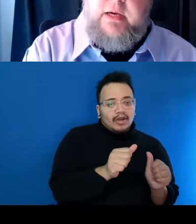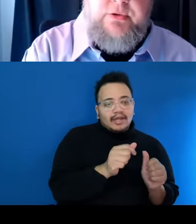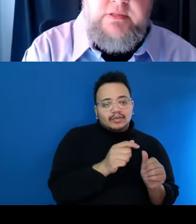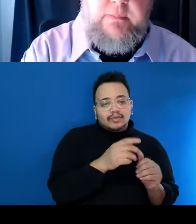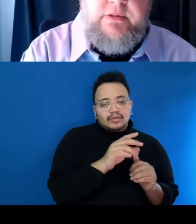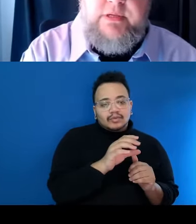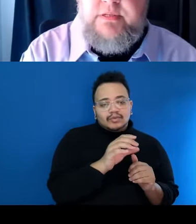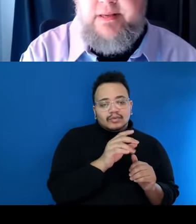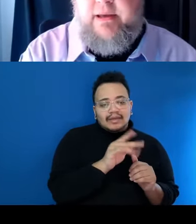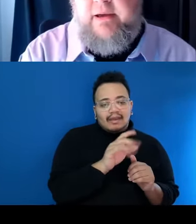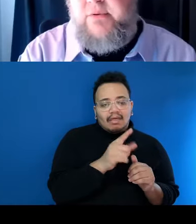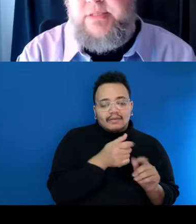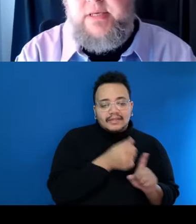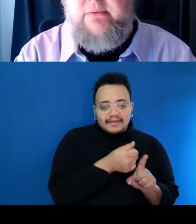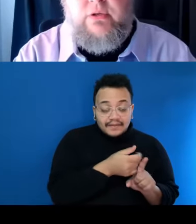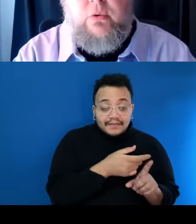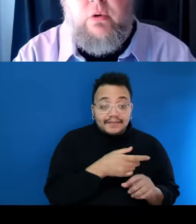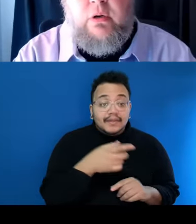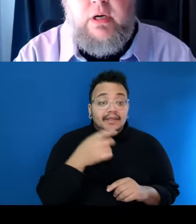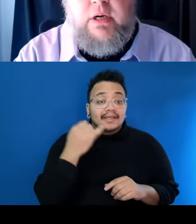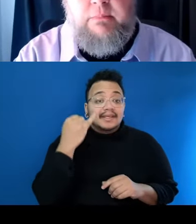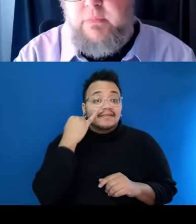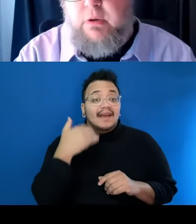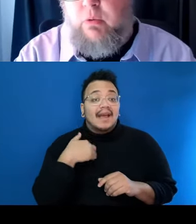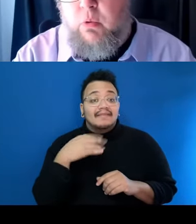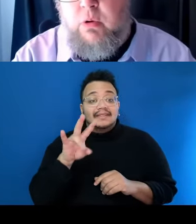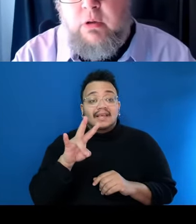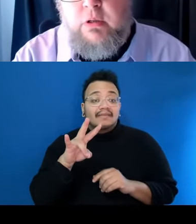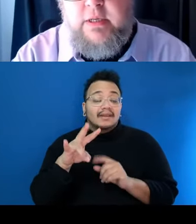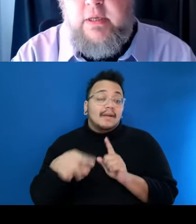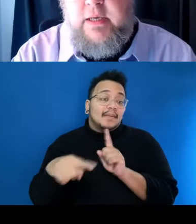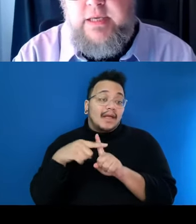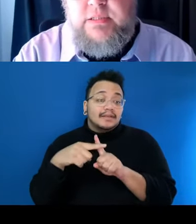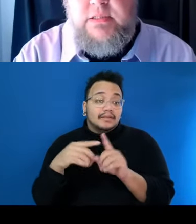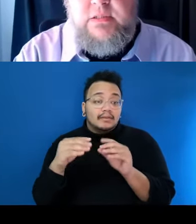Non-trans populations that have seven or more ACEs,